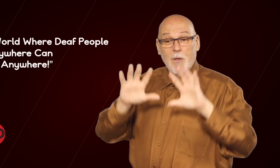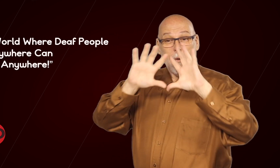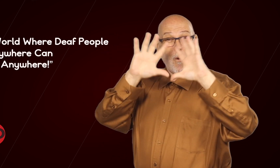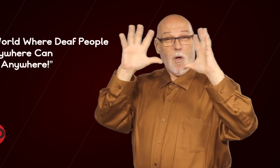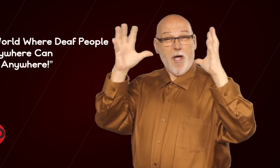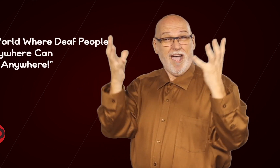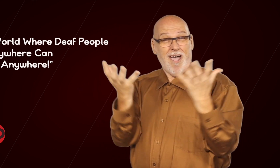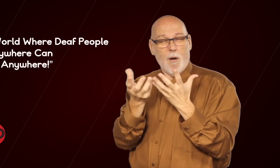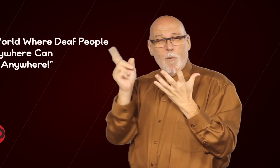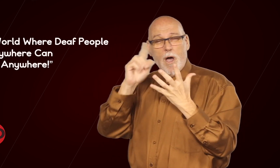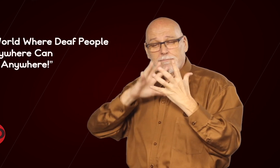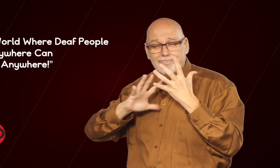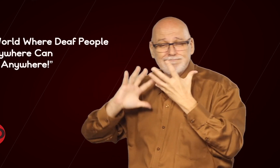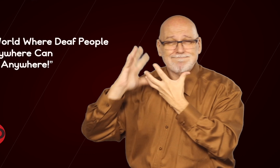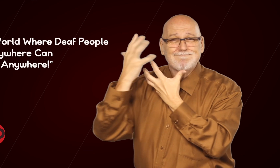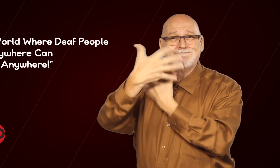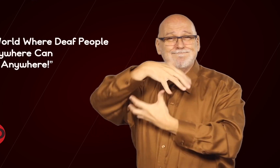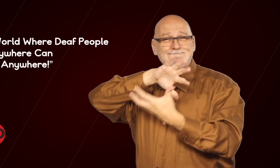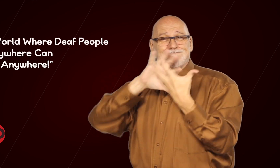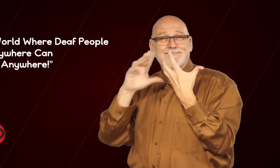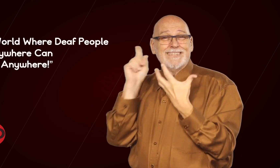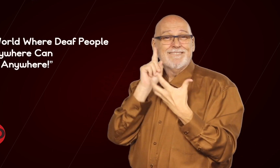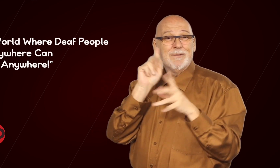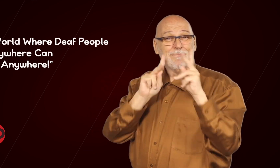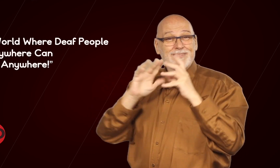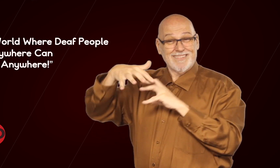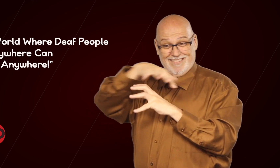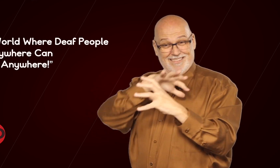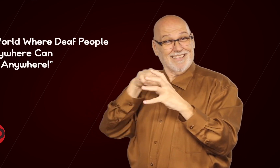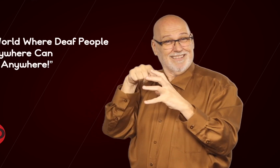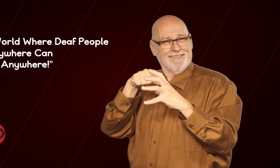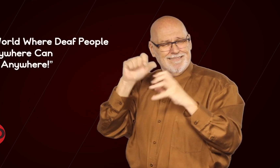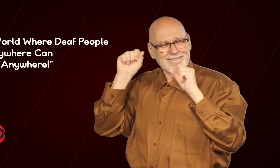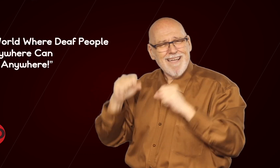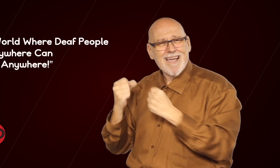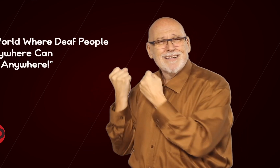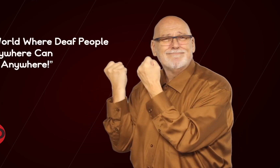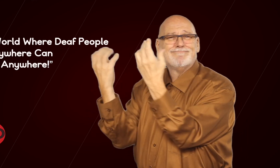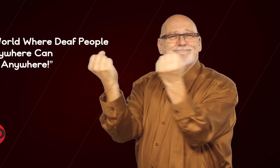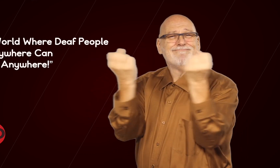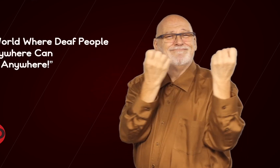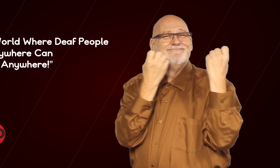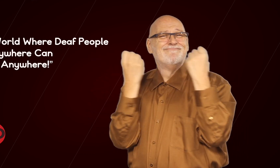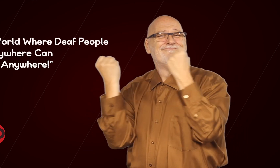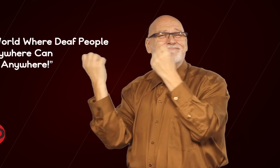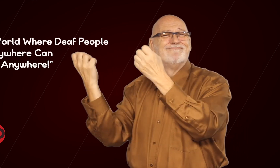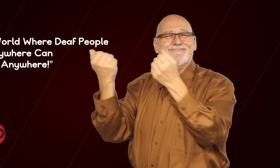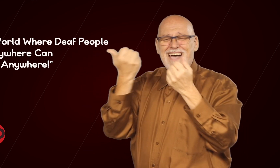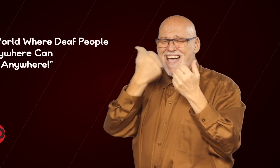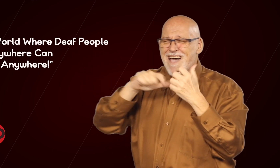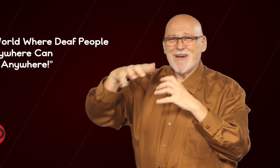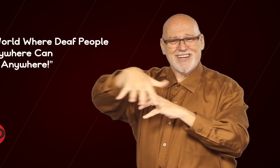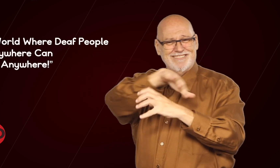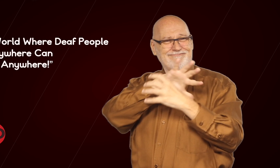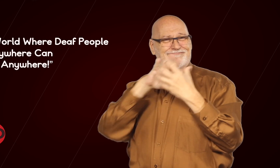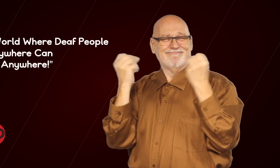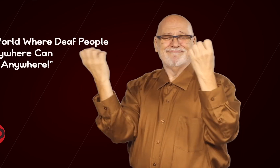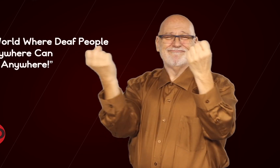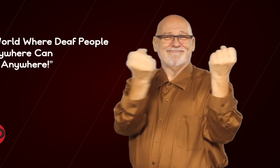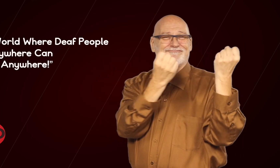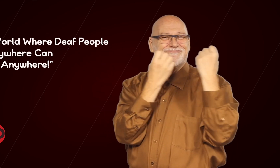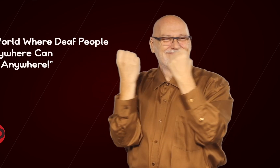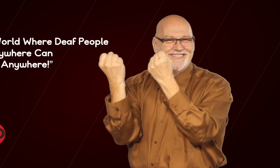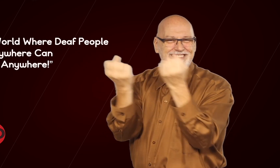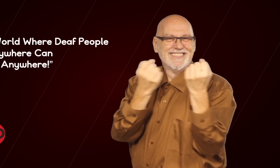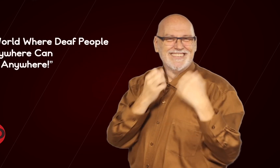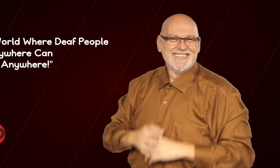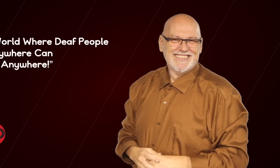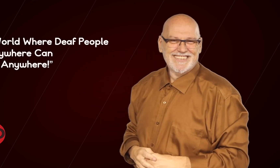This year’s theme is “A World Where Deaf People Everywhere Can Sign Anywhere!”